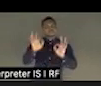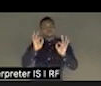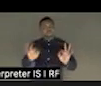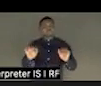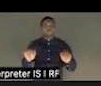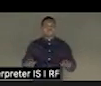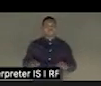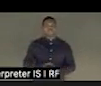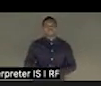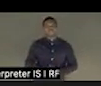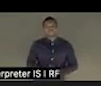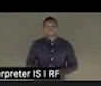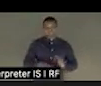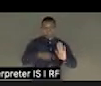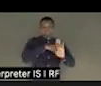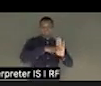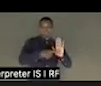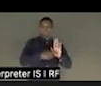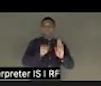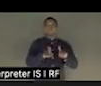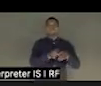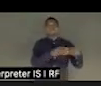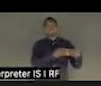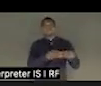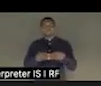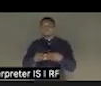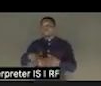They also get the negative sides of this because either they don't sell as much as